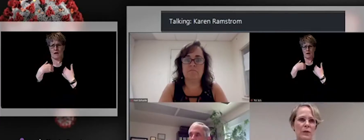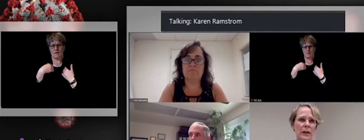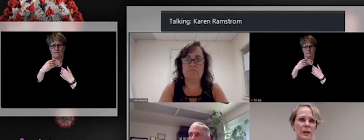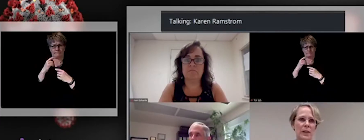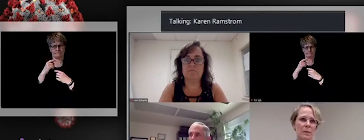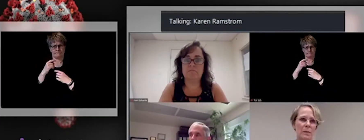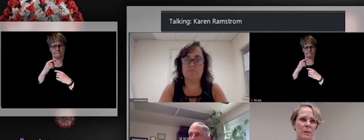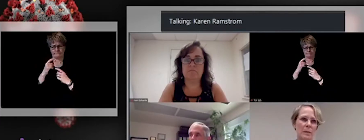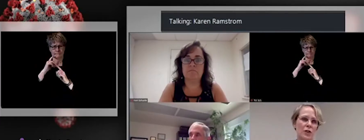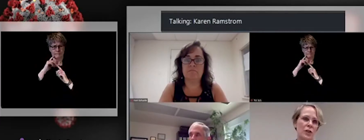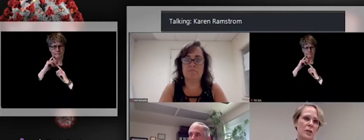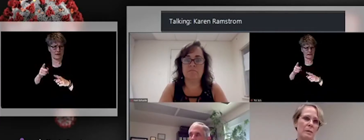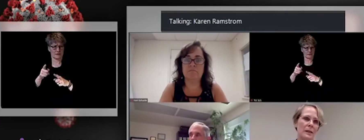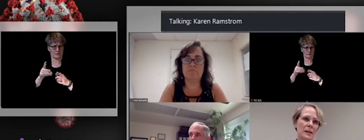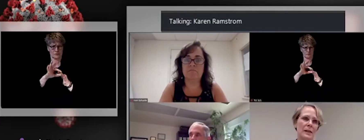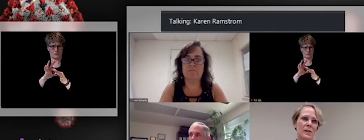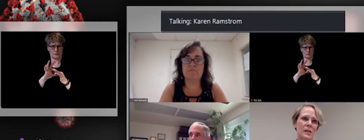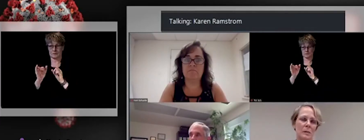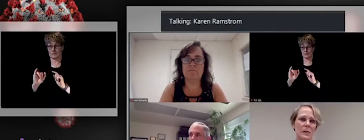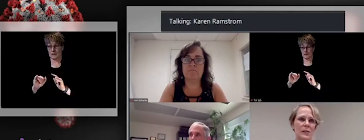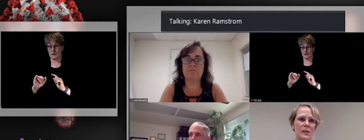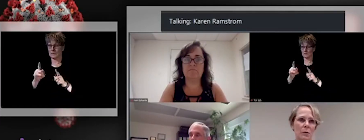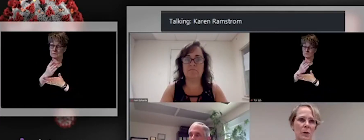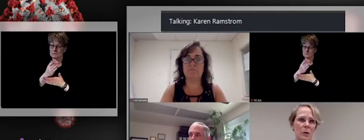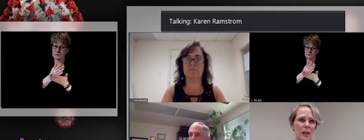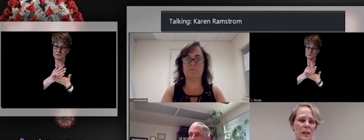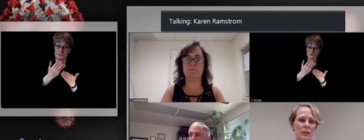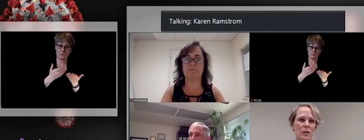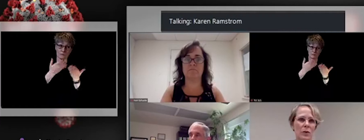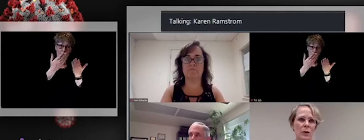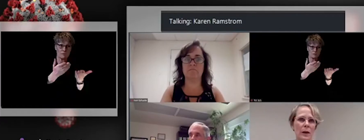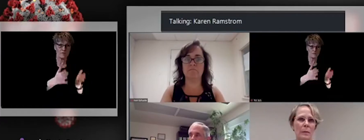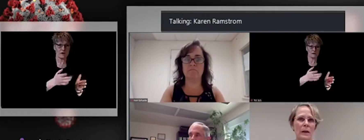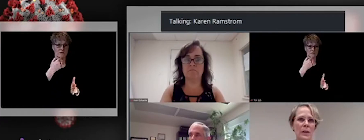providers have mentioned to me that that's not a business that they really want to be